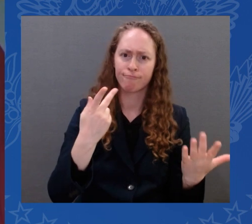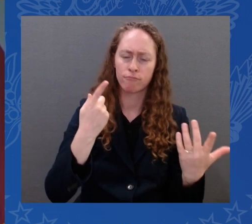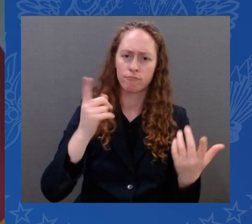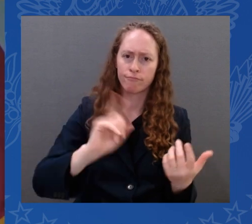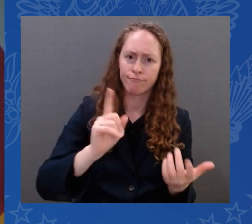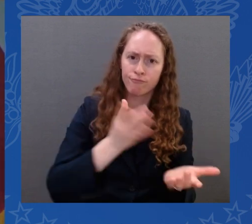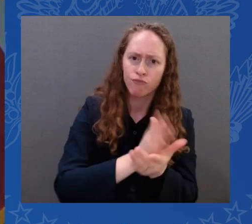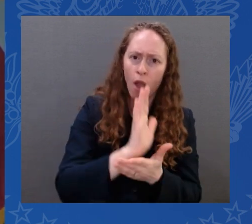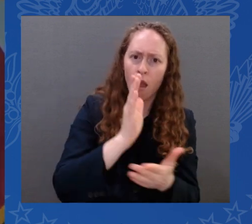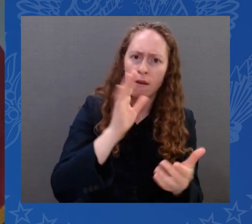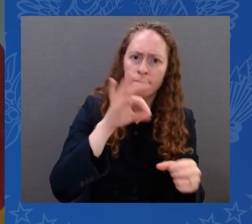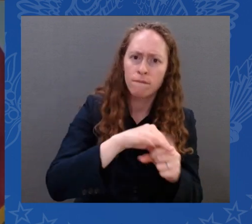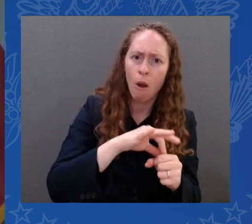When he called me to congratulate me